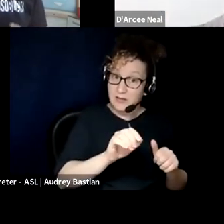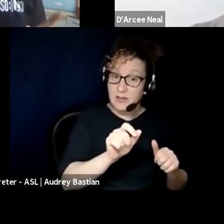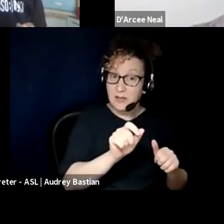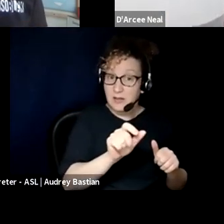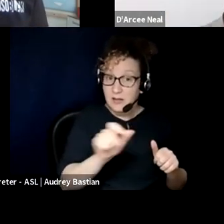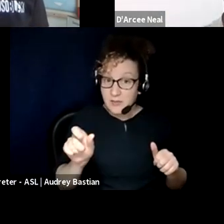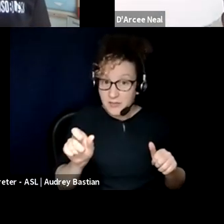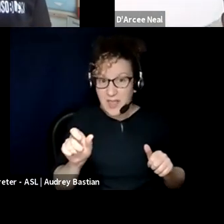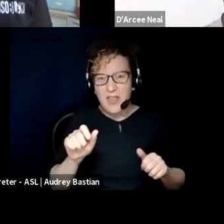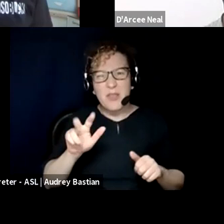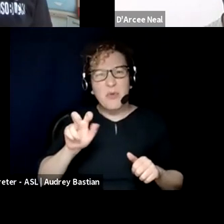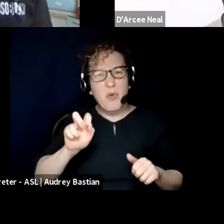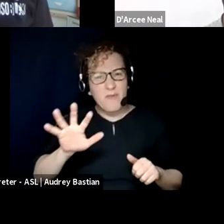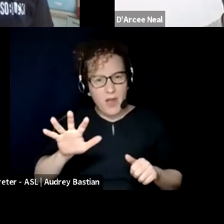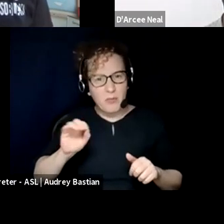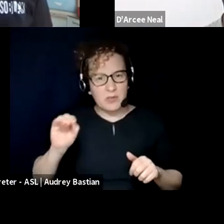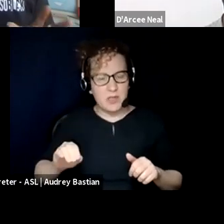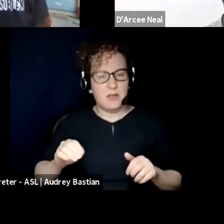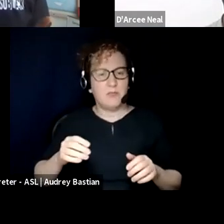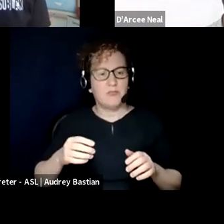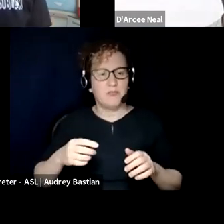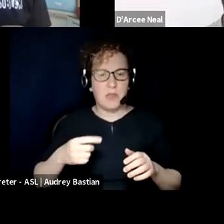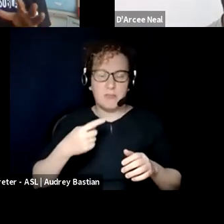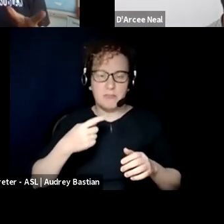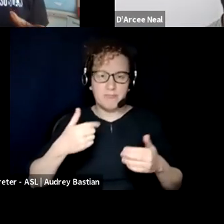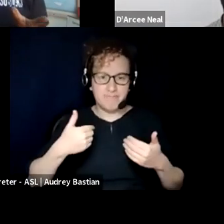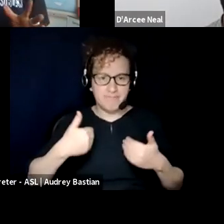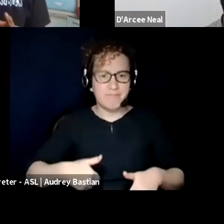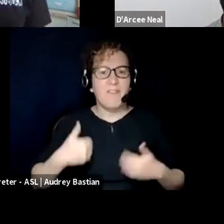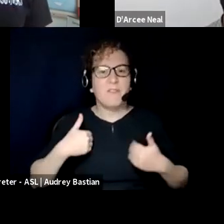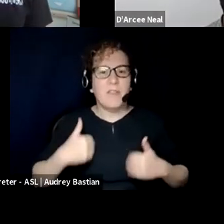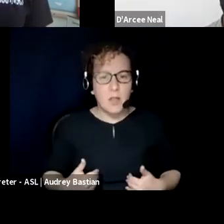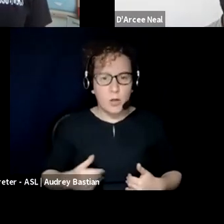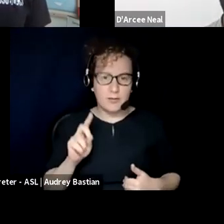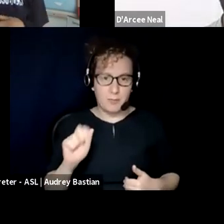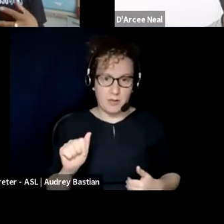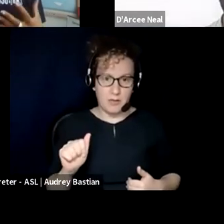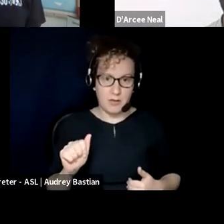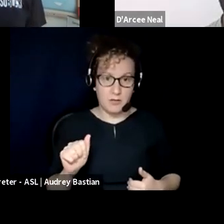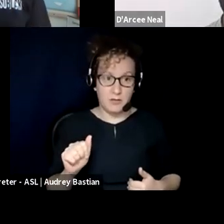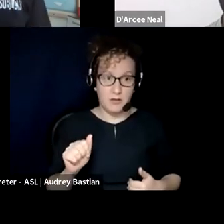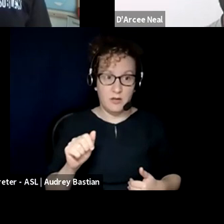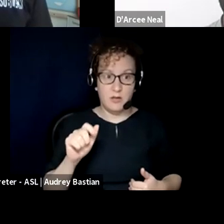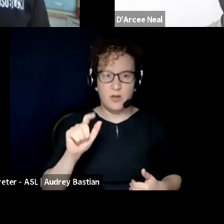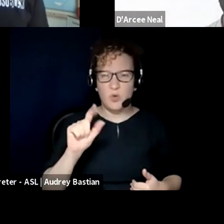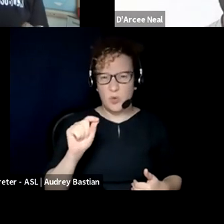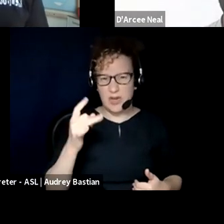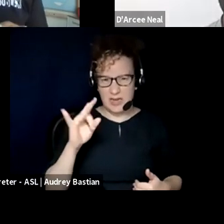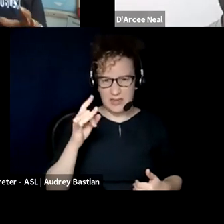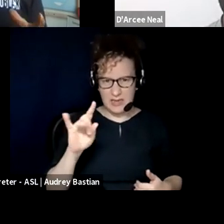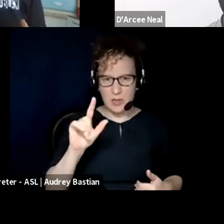2018/2019 and as Black and disabled students, did you ever feel isolated within the Study